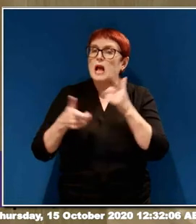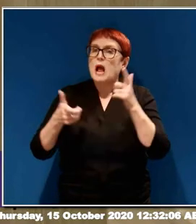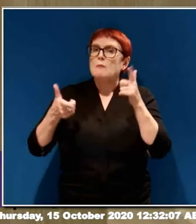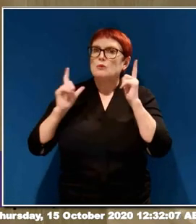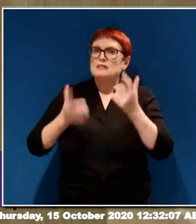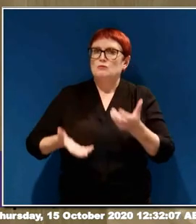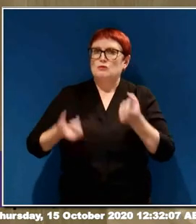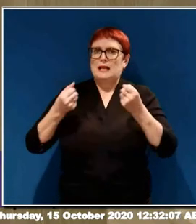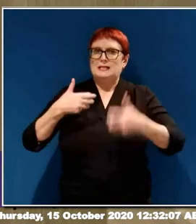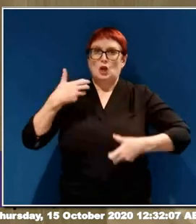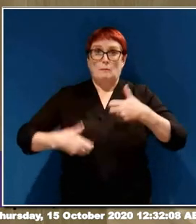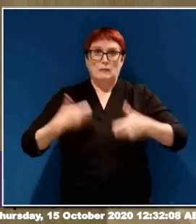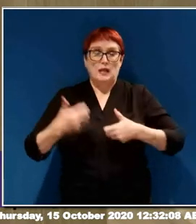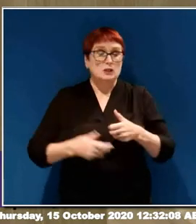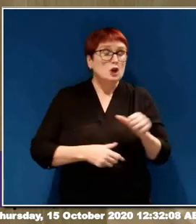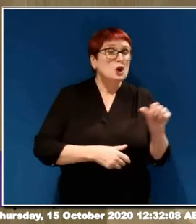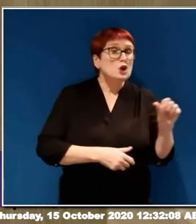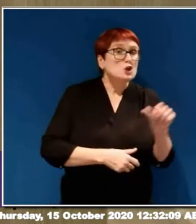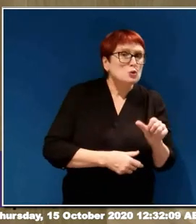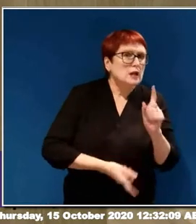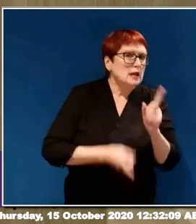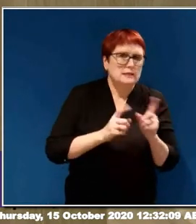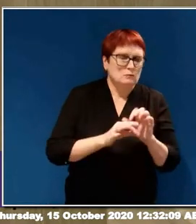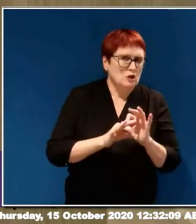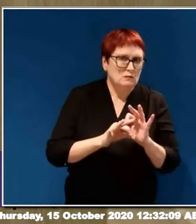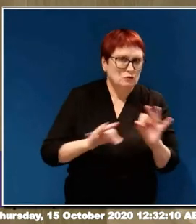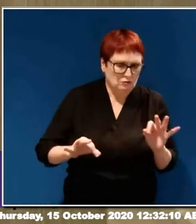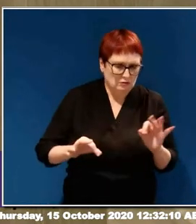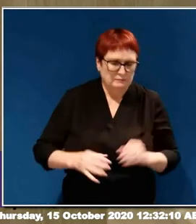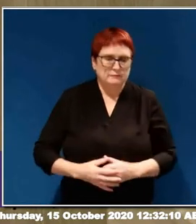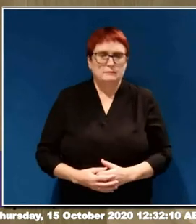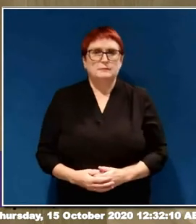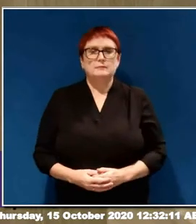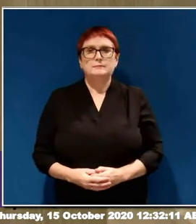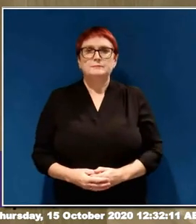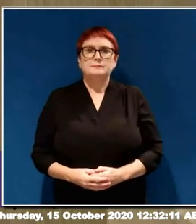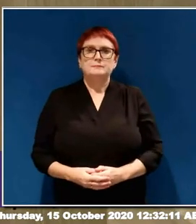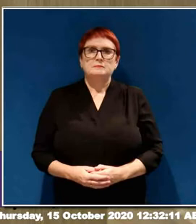OK. And in what circumstances isn't it?